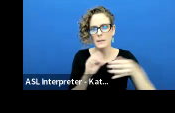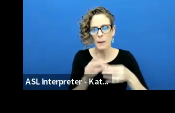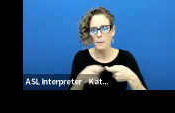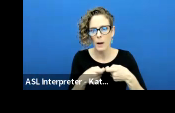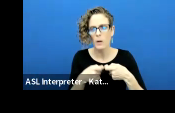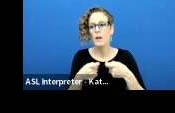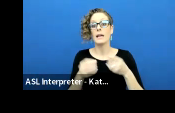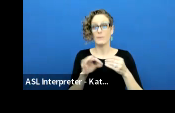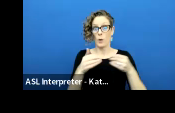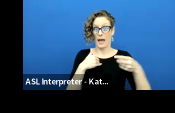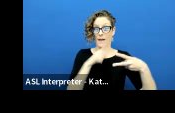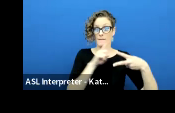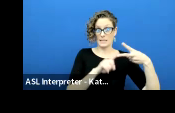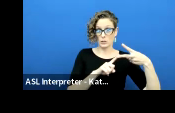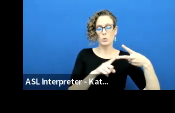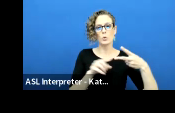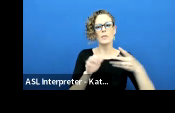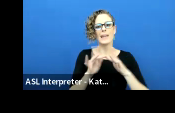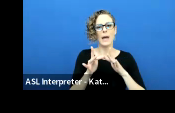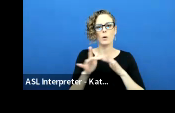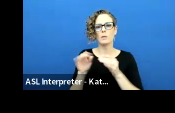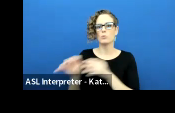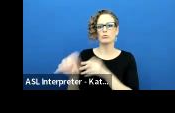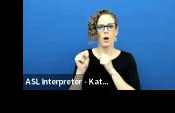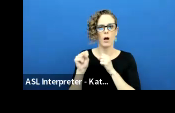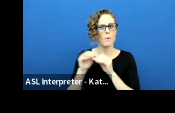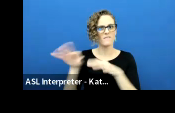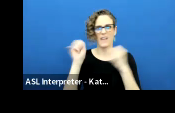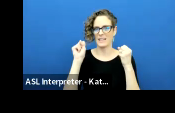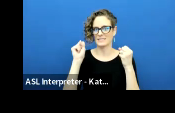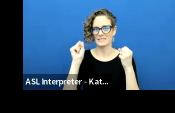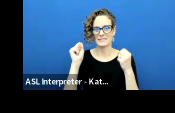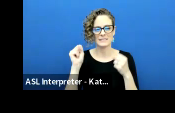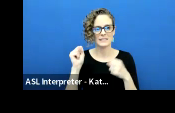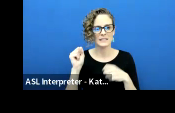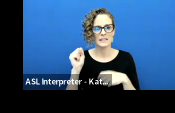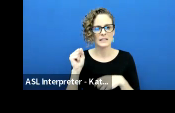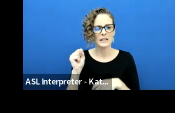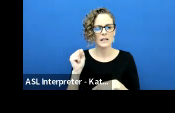the networks become it sounds counterintuitive it just means because they're mesh networks every